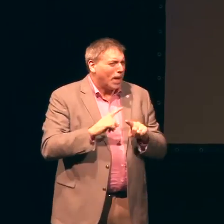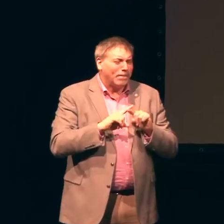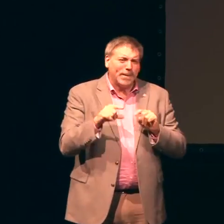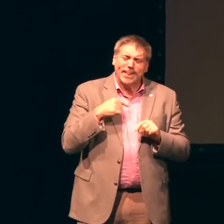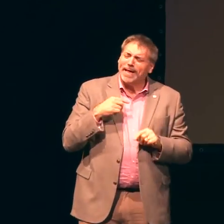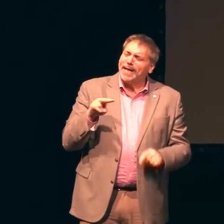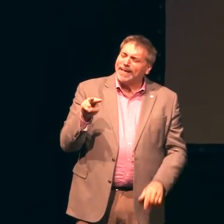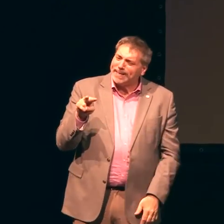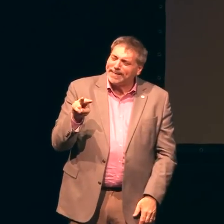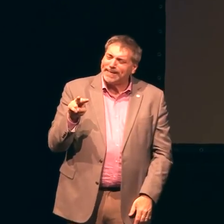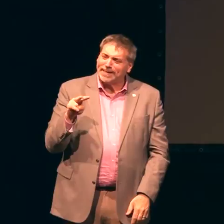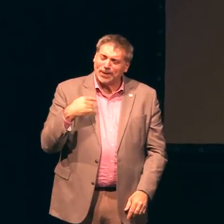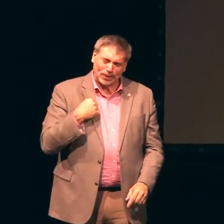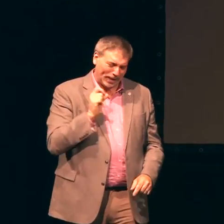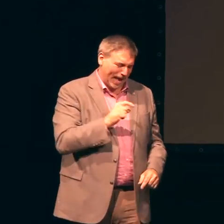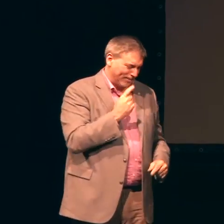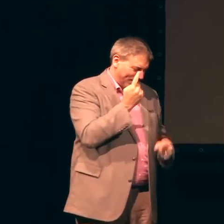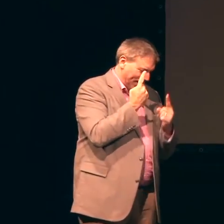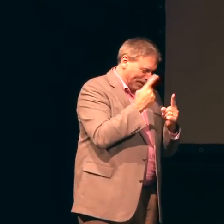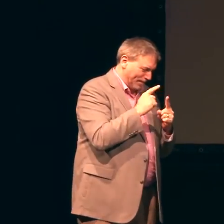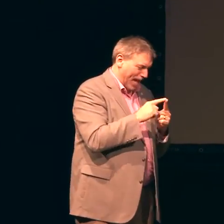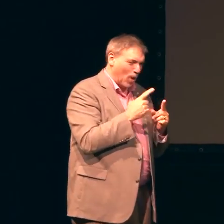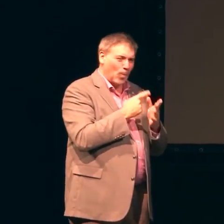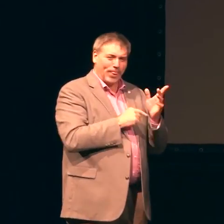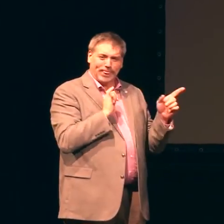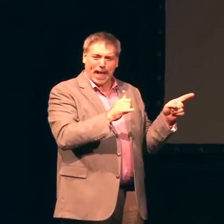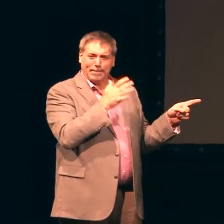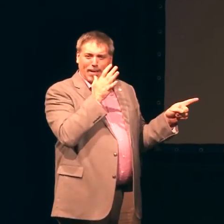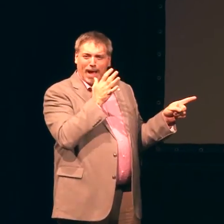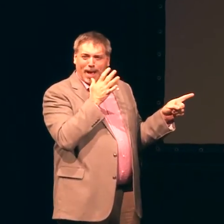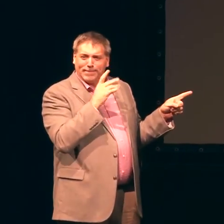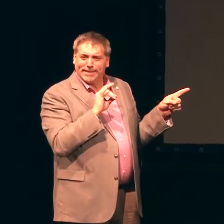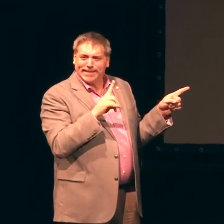us all the time. But I also thought about what